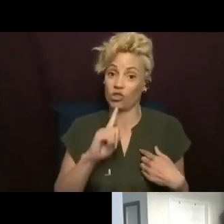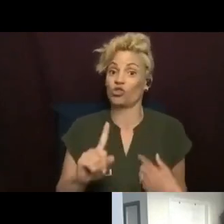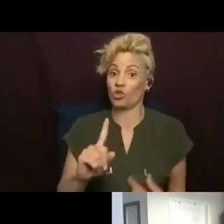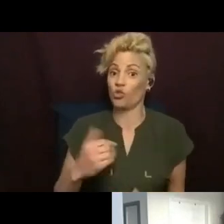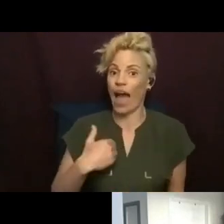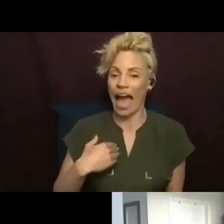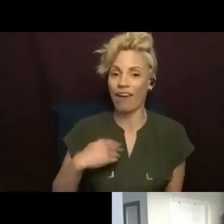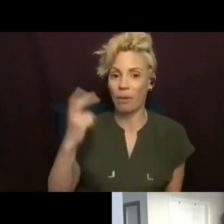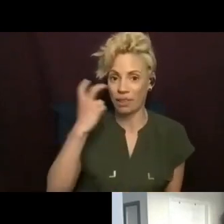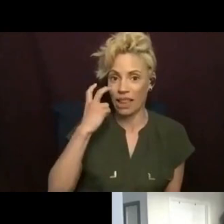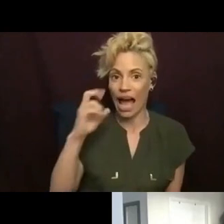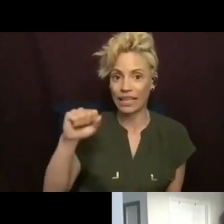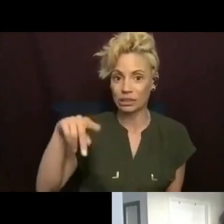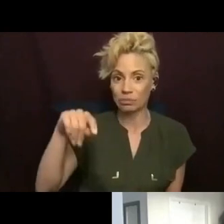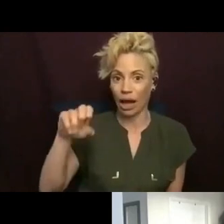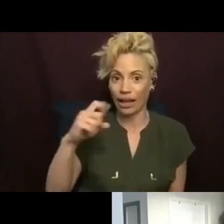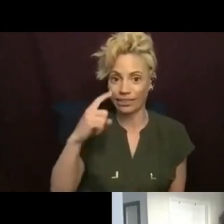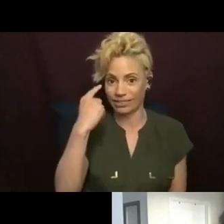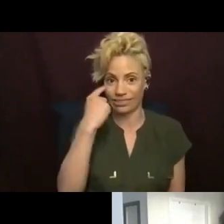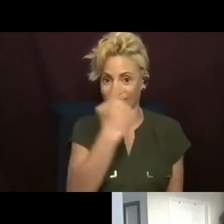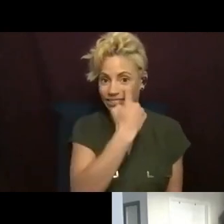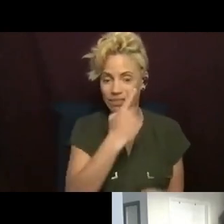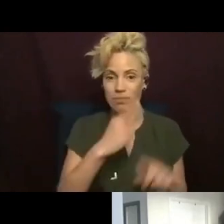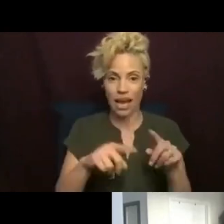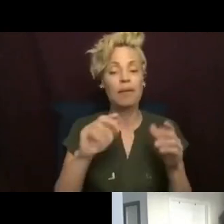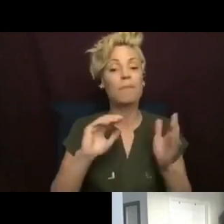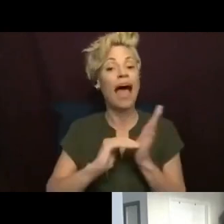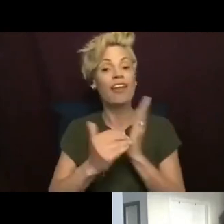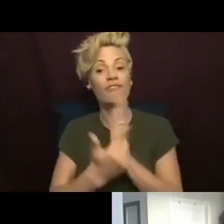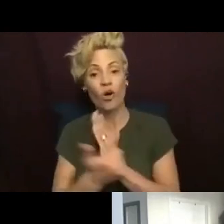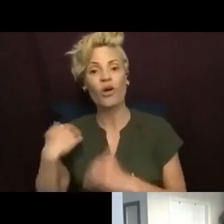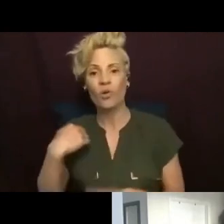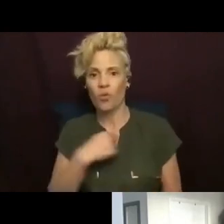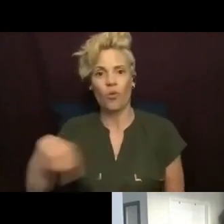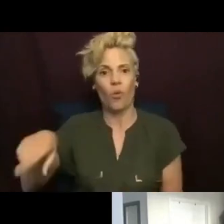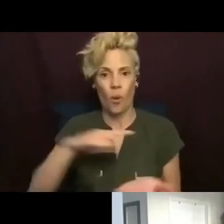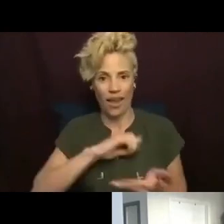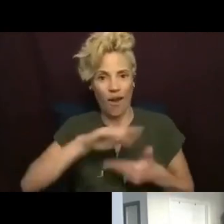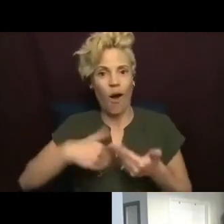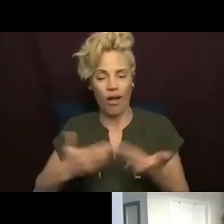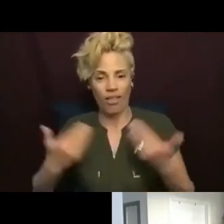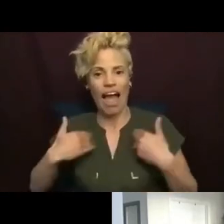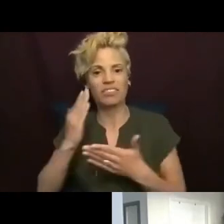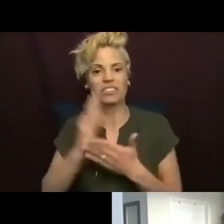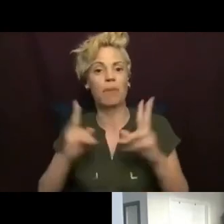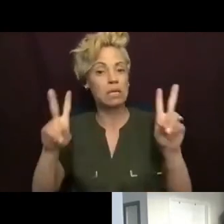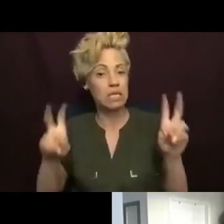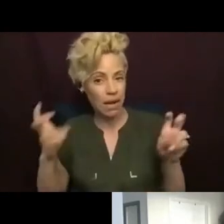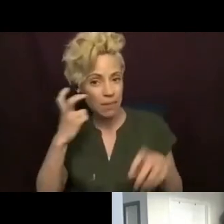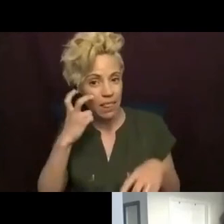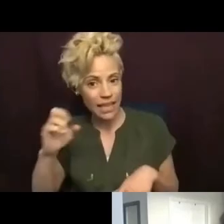metaphorically speaking. And I think you're sensitive to your own particular language